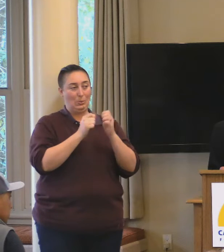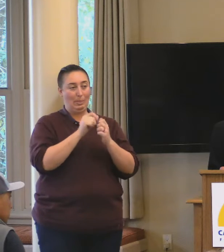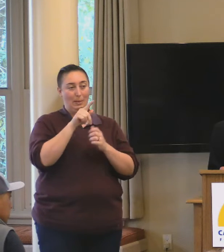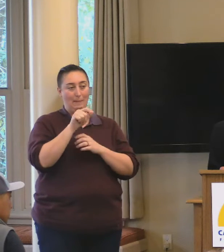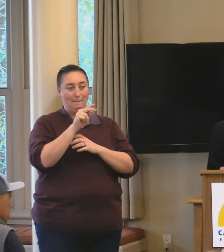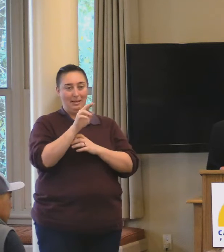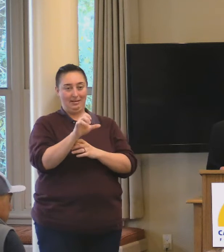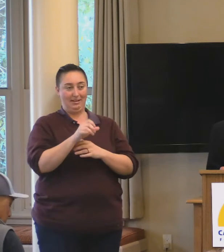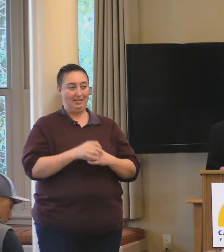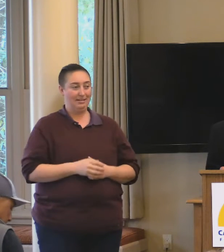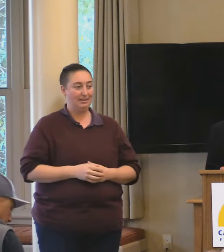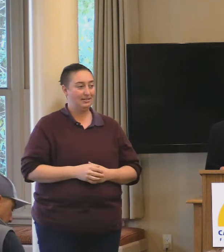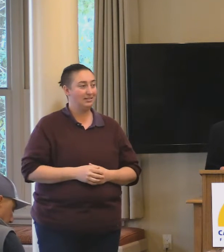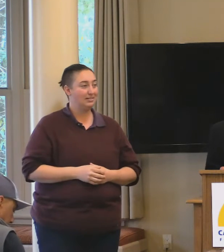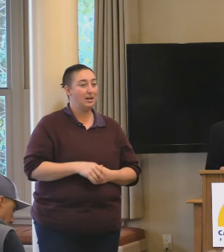I'm so honored to start with Penni.